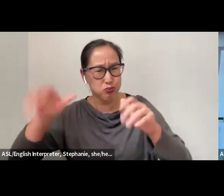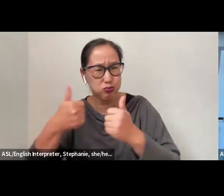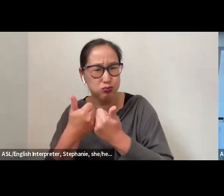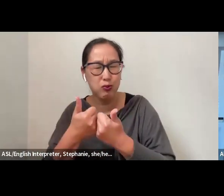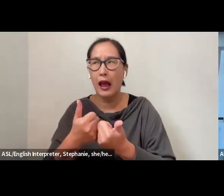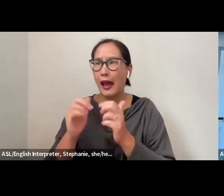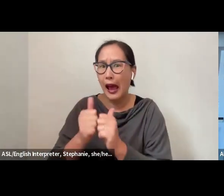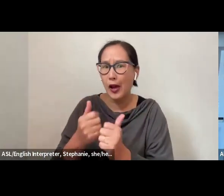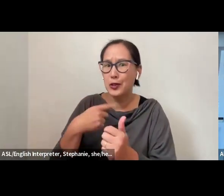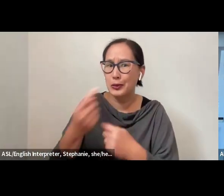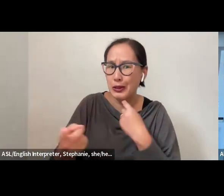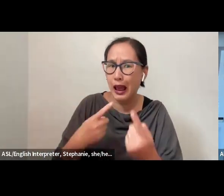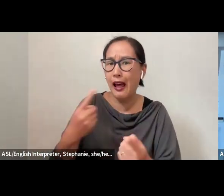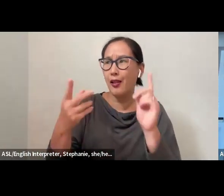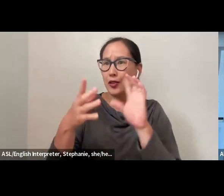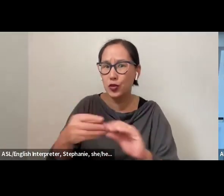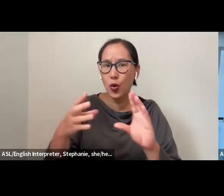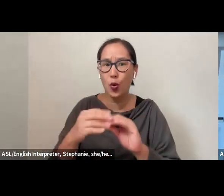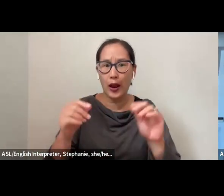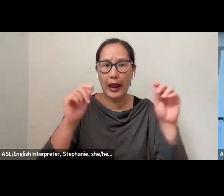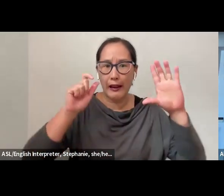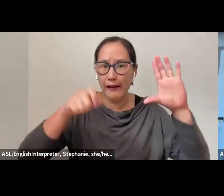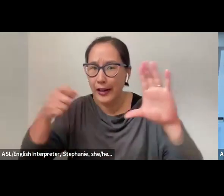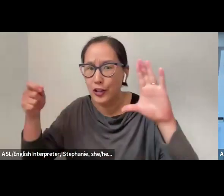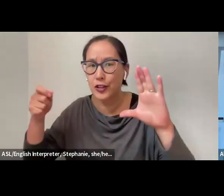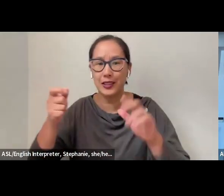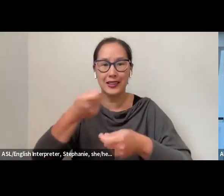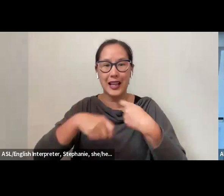rather than the written word, which is terribly exciting for me